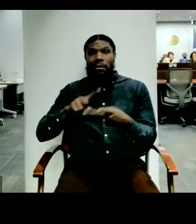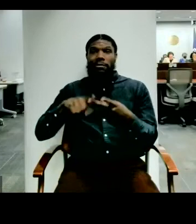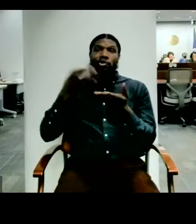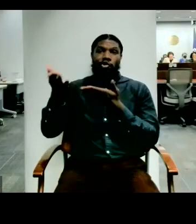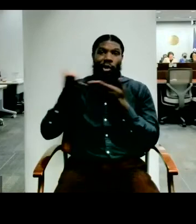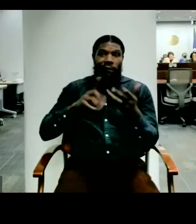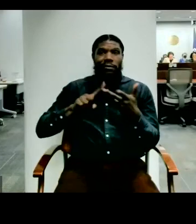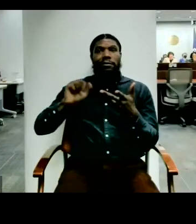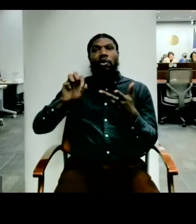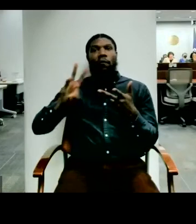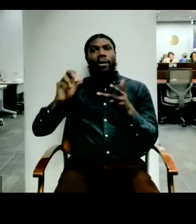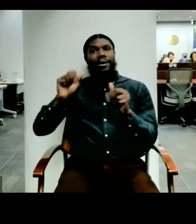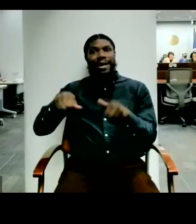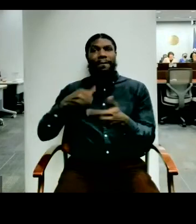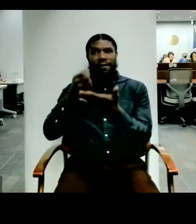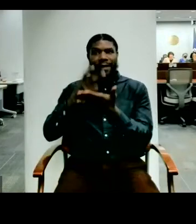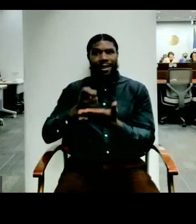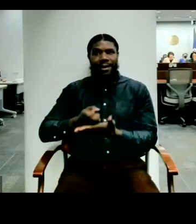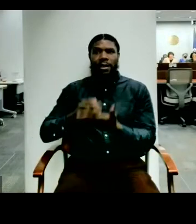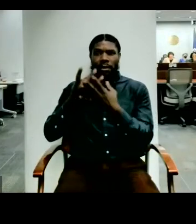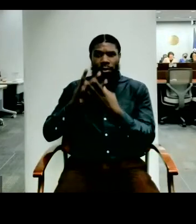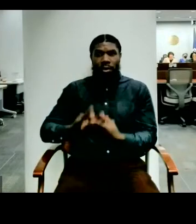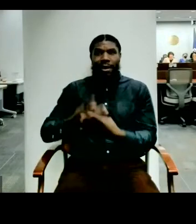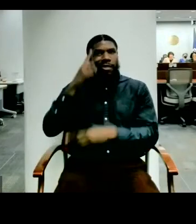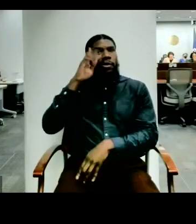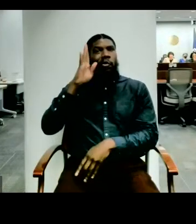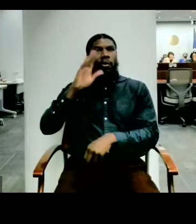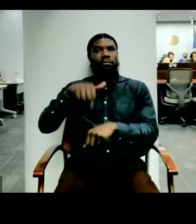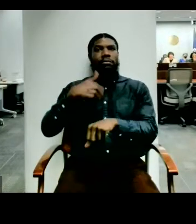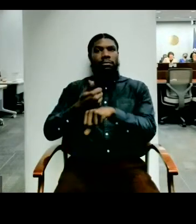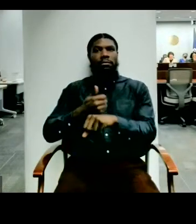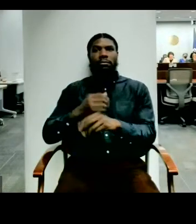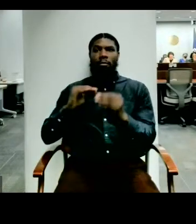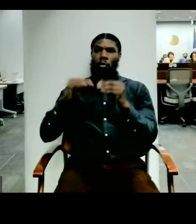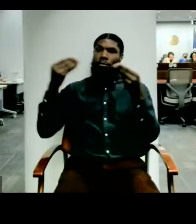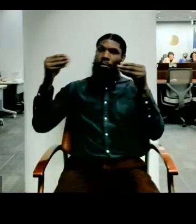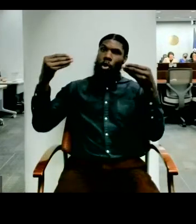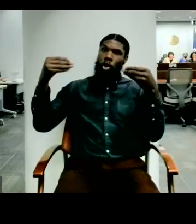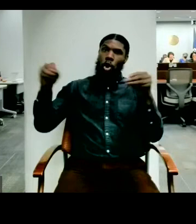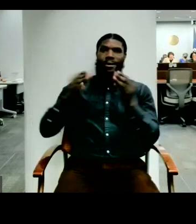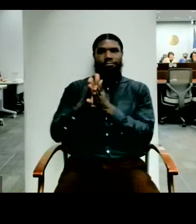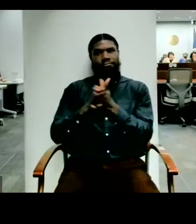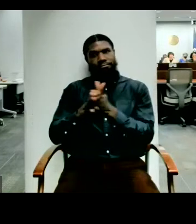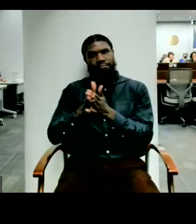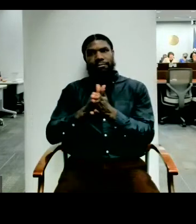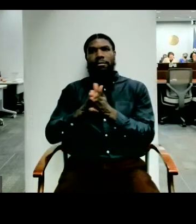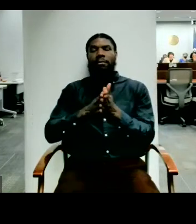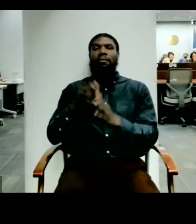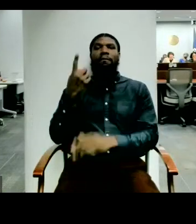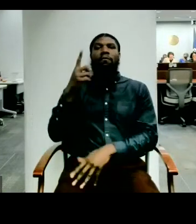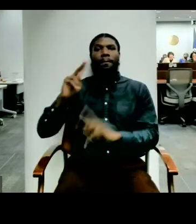softwares can be validated, that will create market um incentives that will, in my opinion,